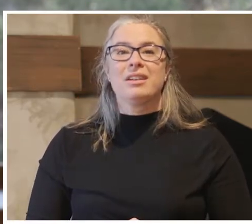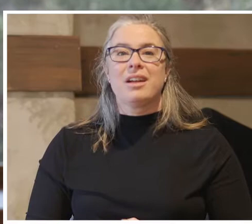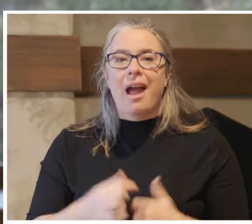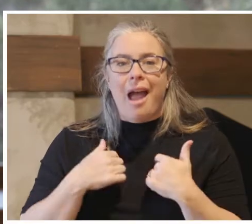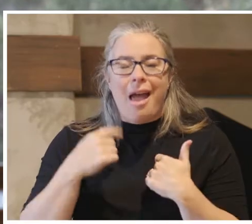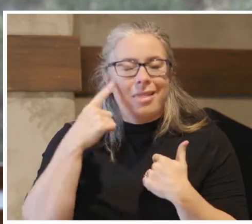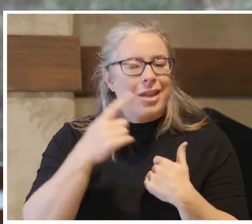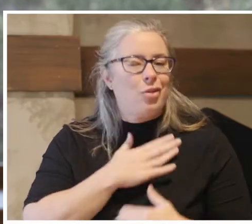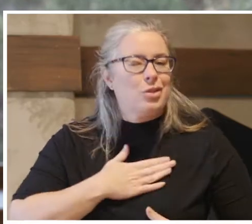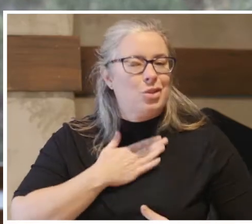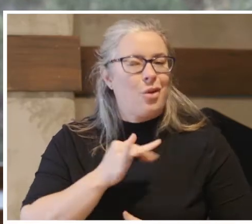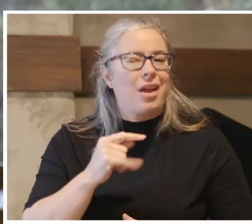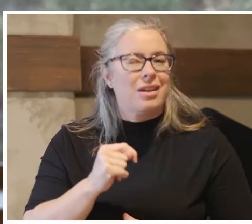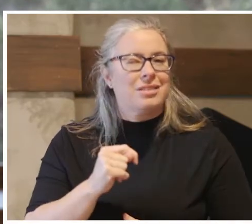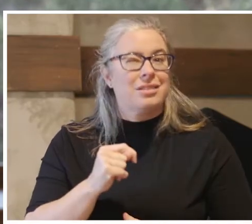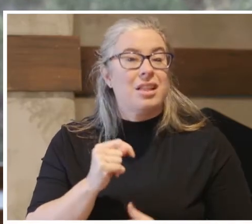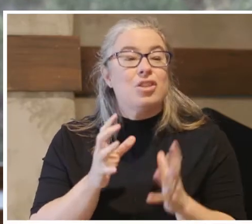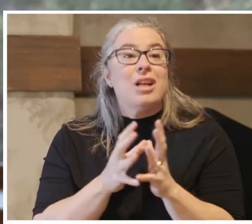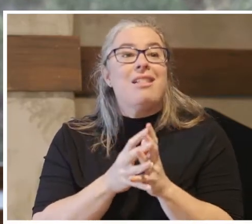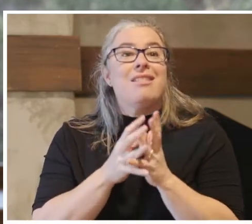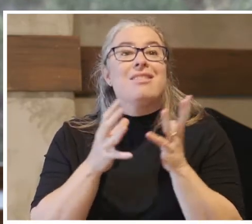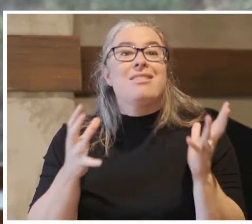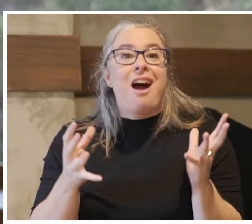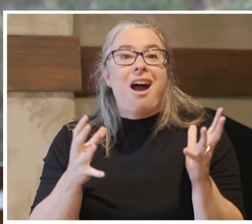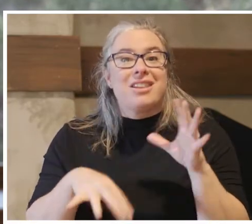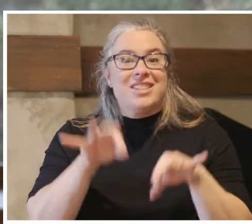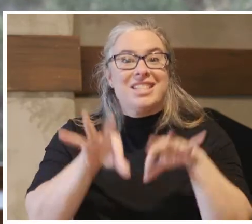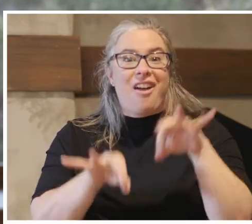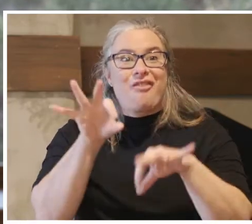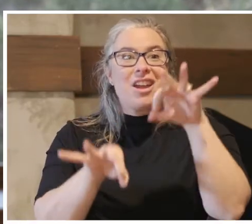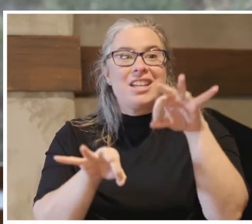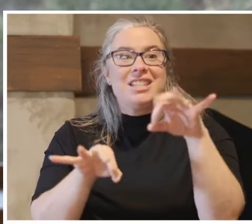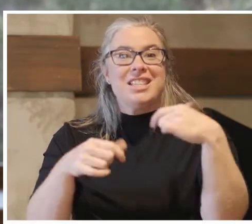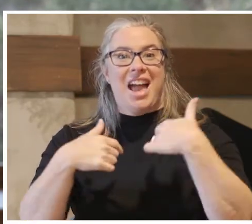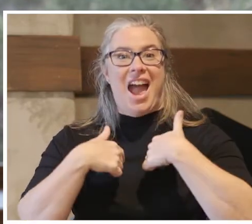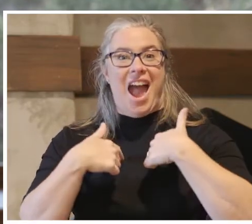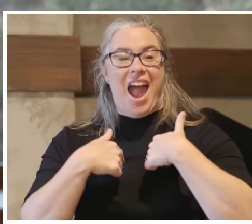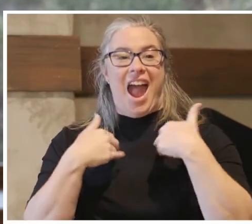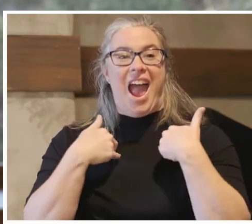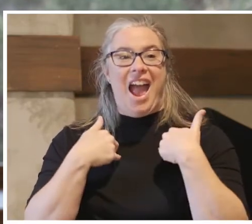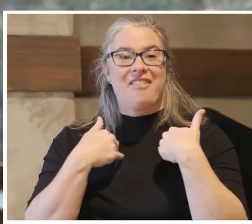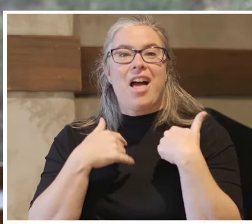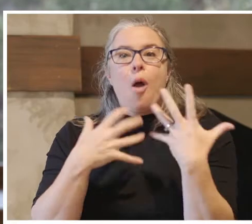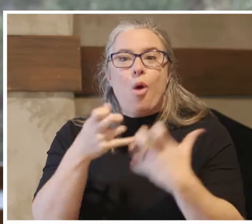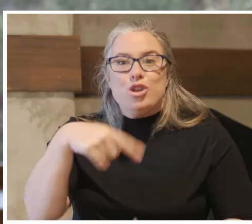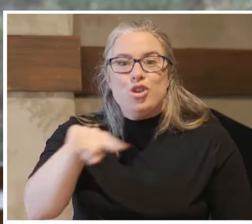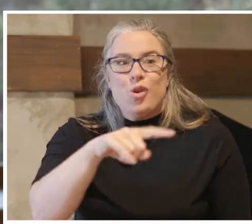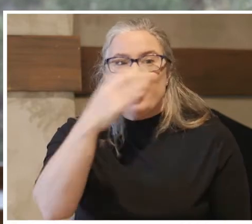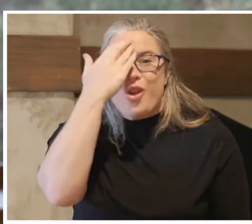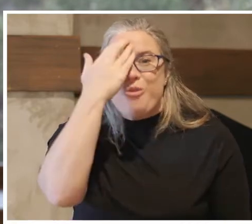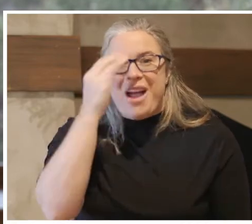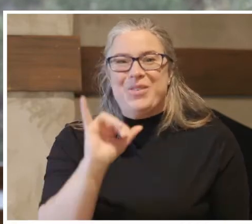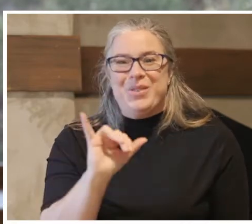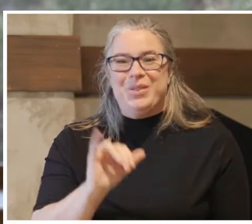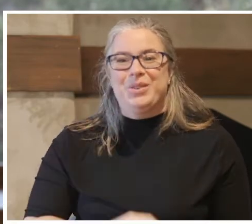I think you'll enjoy it. There's a lot of discoveries that I had that I want you guys to know about too.